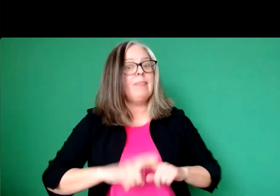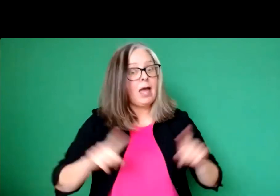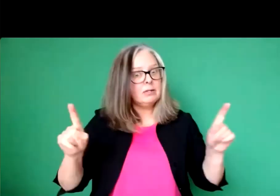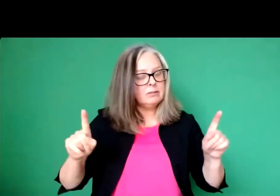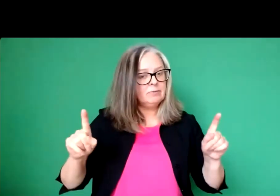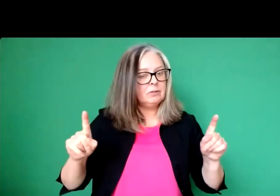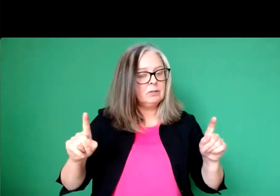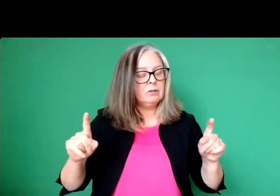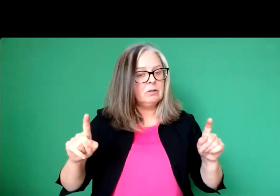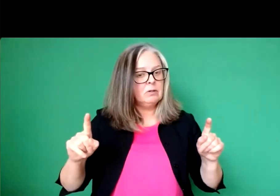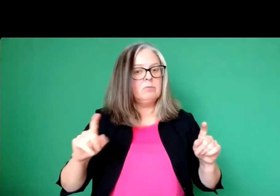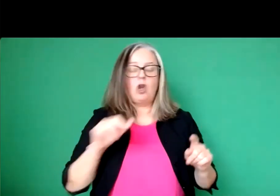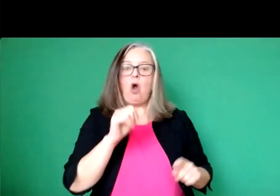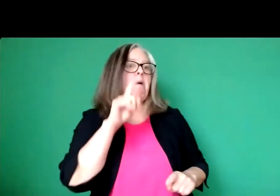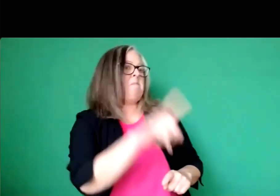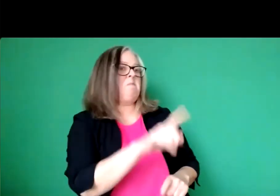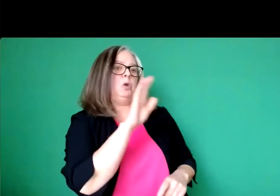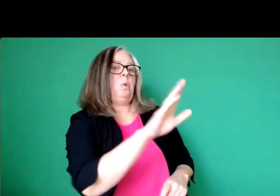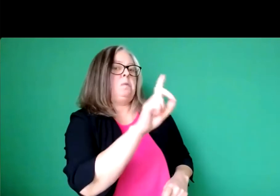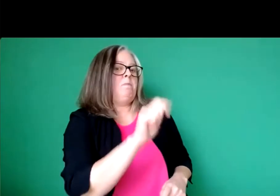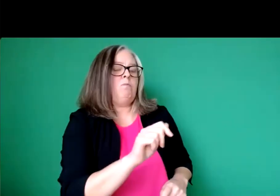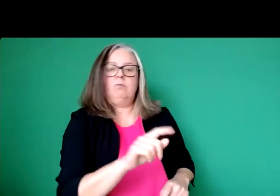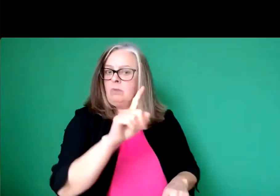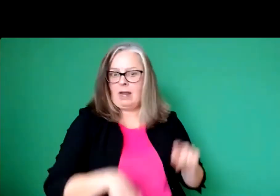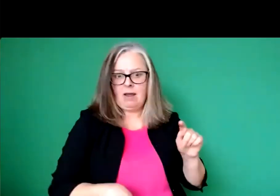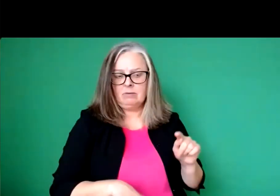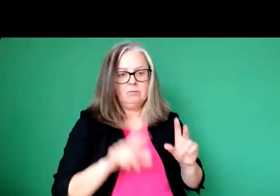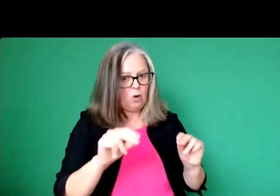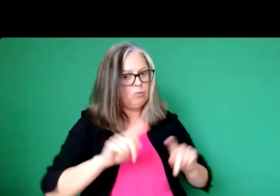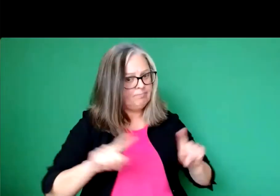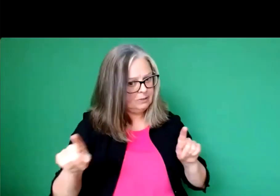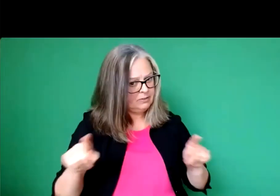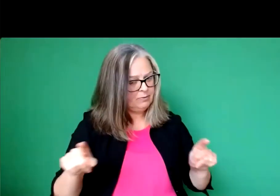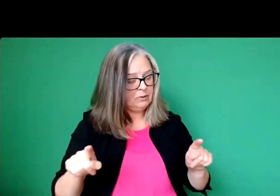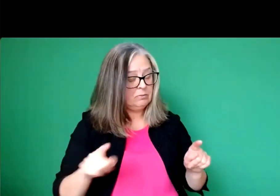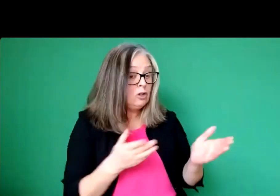disability i want to make that distinction right yeah like is this a service dog yes